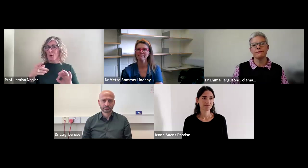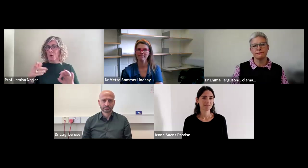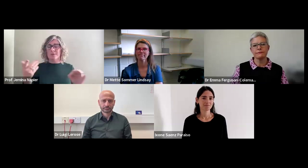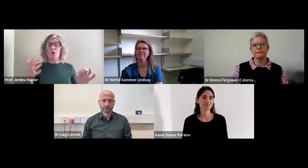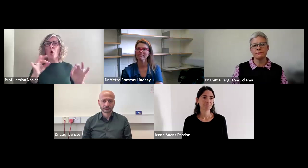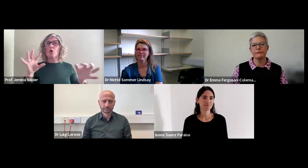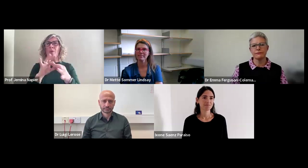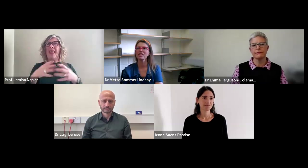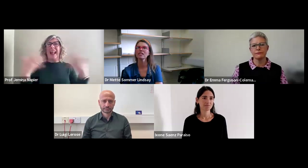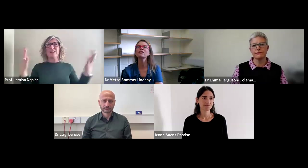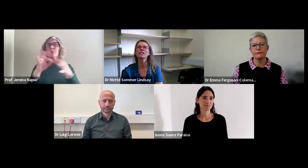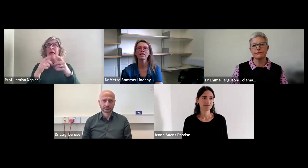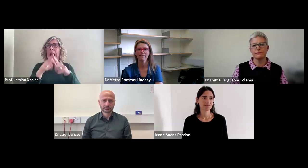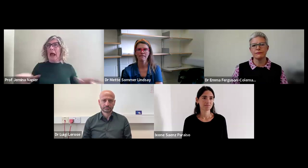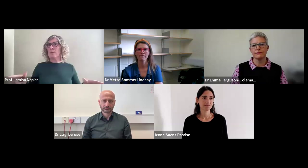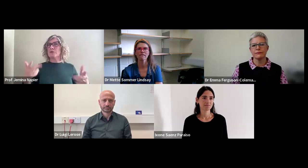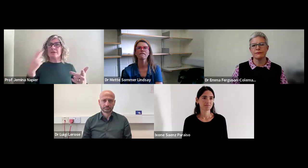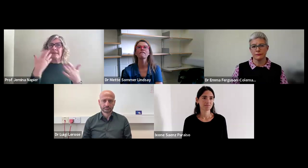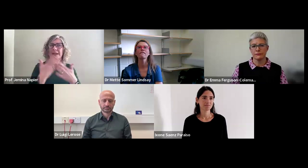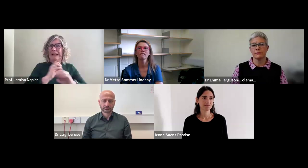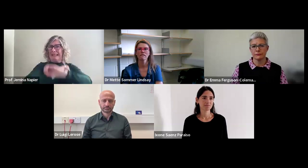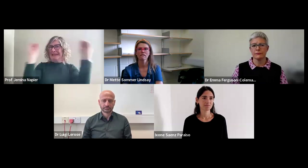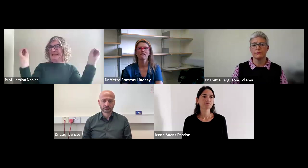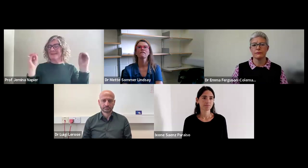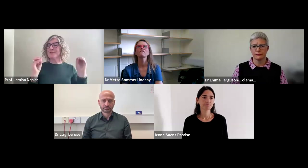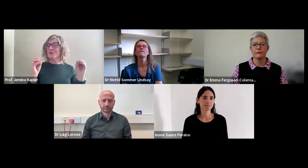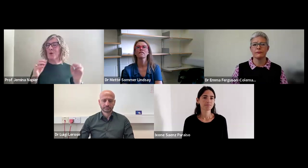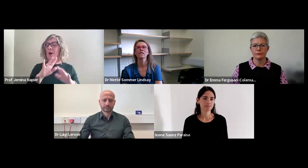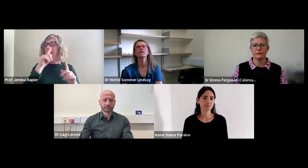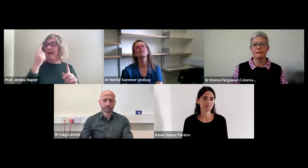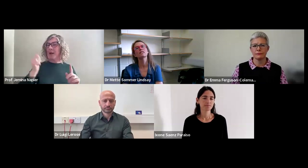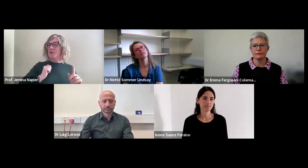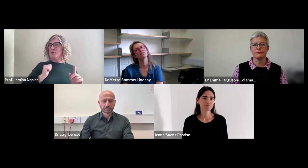Emma is a researcher on dementia, not anything to do with languages, Linguistics or sign language,